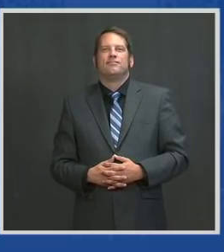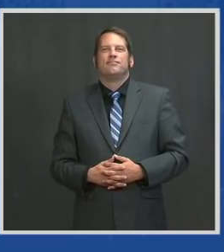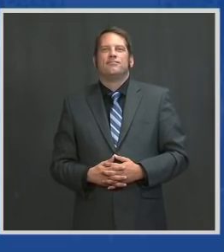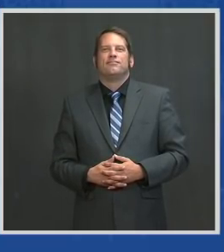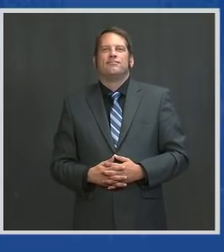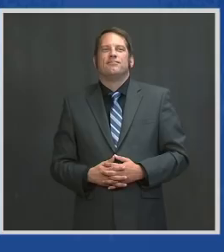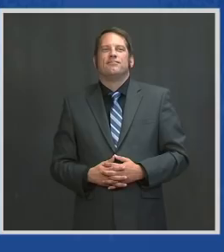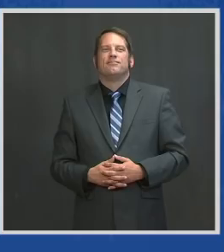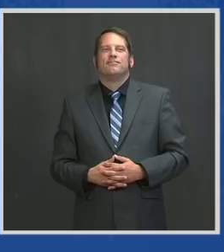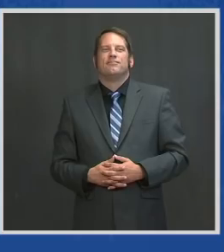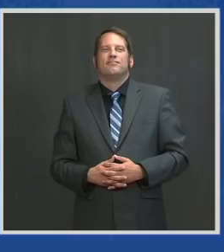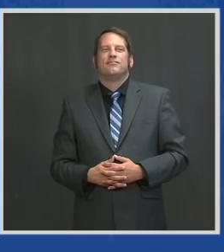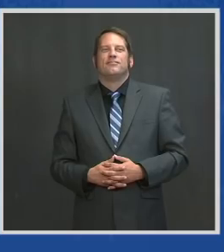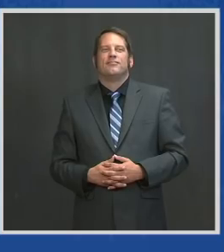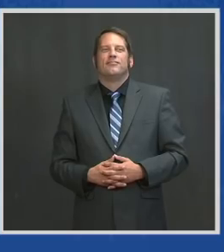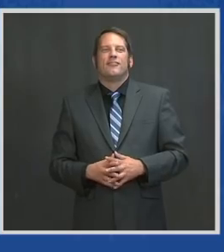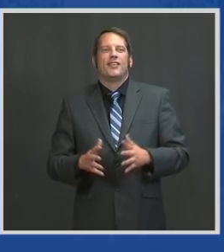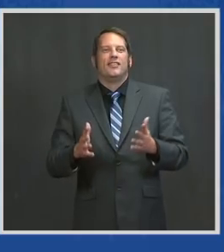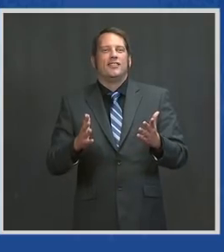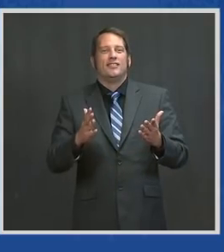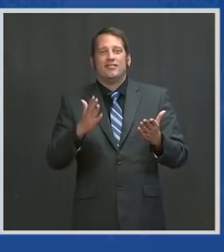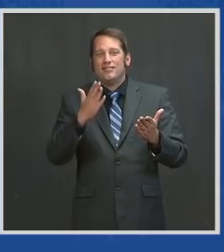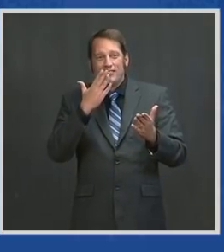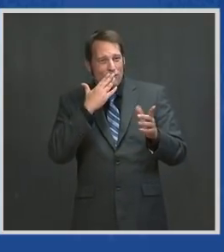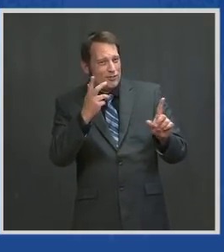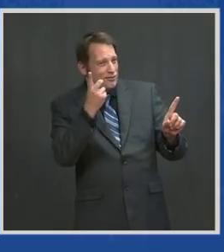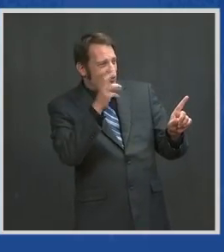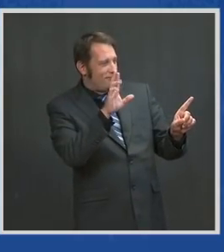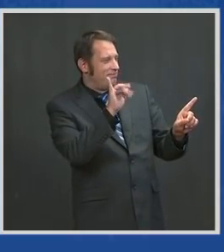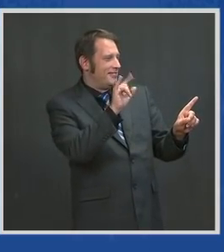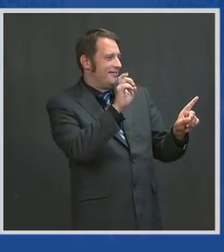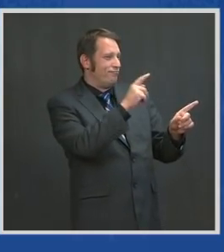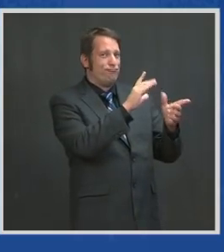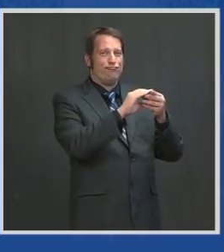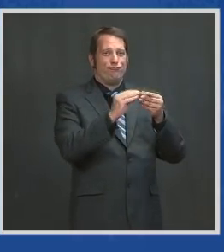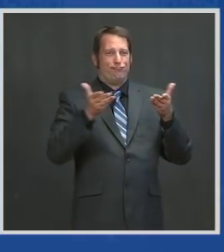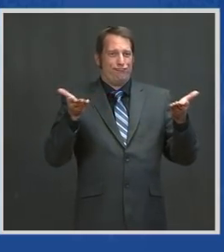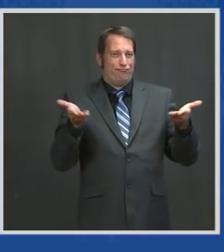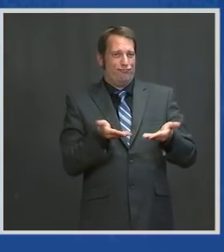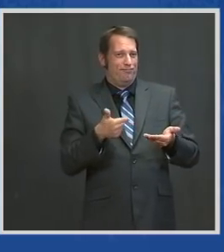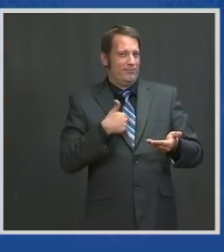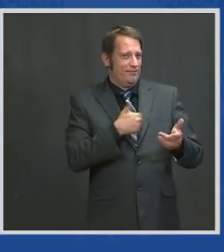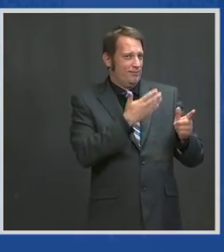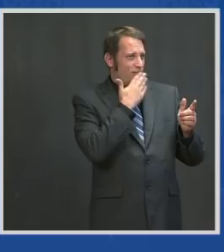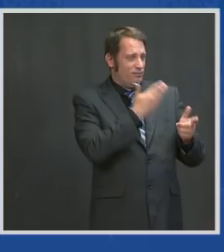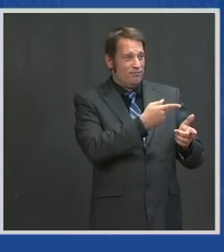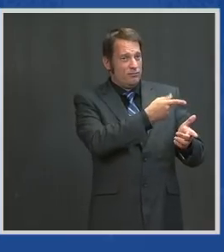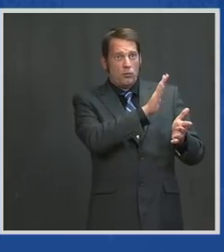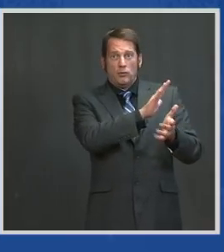Ms. Glascock: Thank you, Dr. Biden, for the introduction, all the support you've shown for our military families and your amazing words tonight,